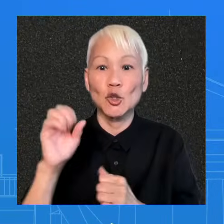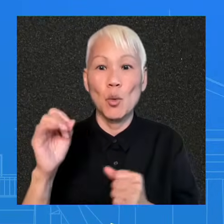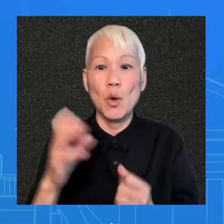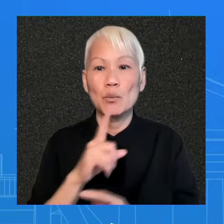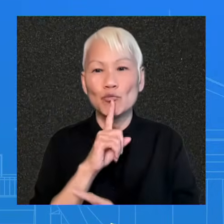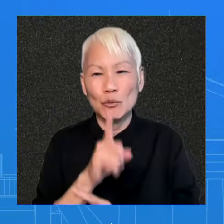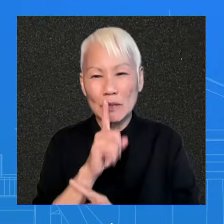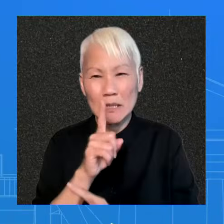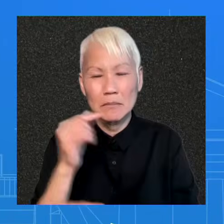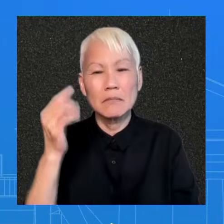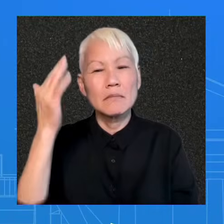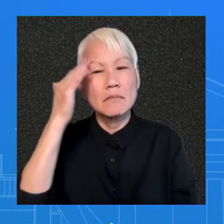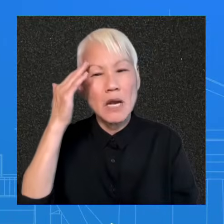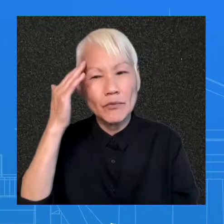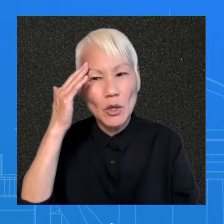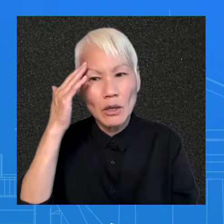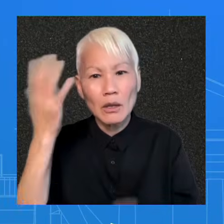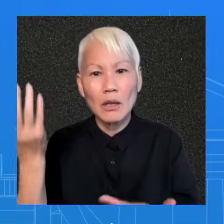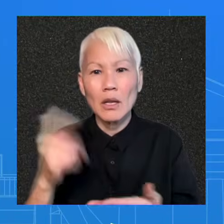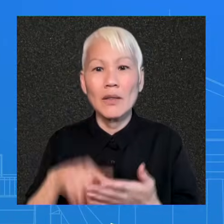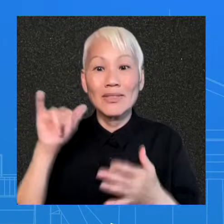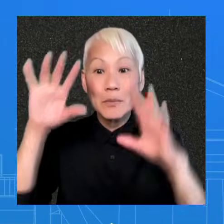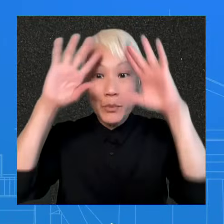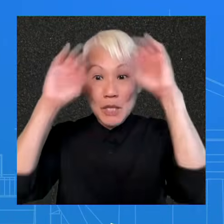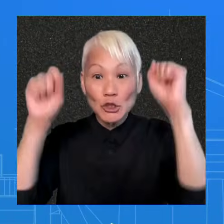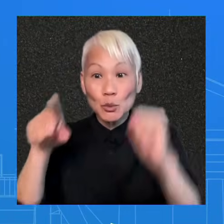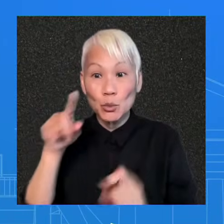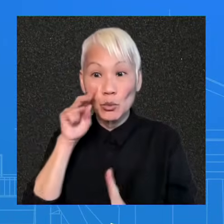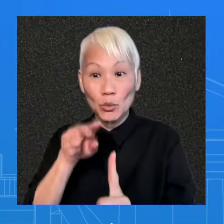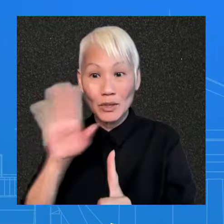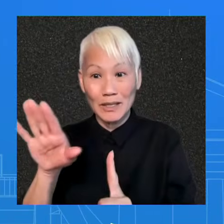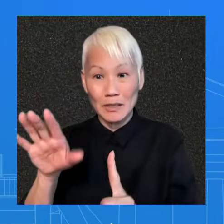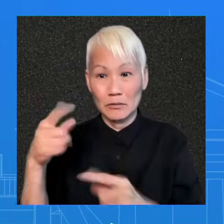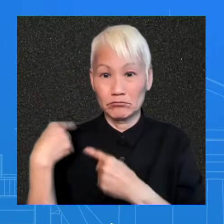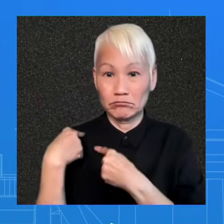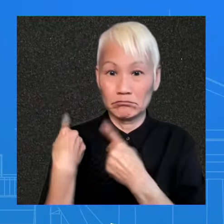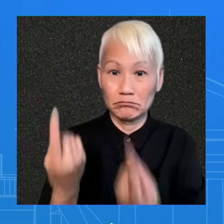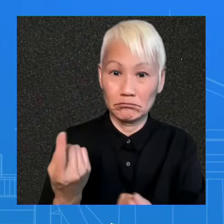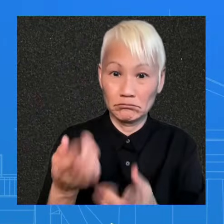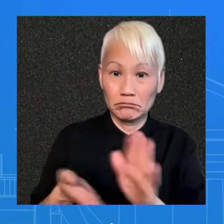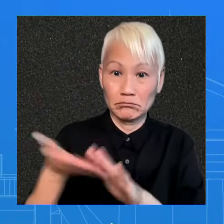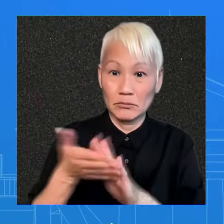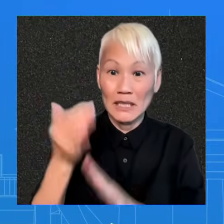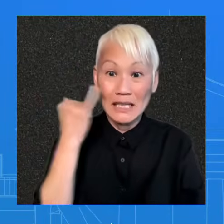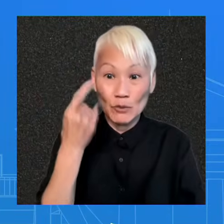if you --and I'm saying this more broadly: If you look at what he's been able to do, he has been able to push forward